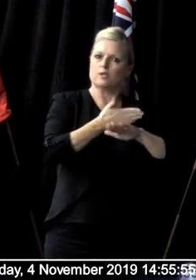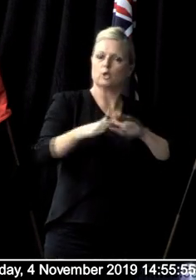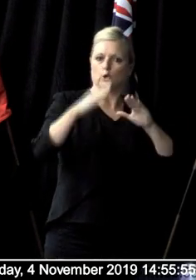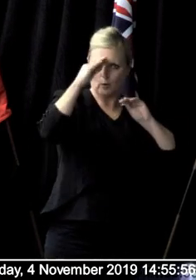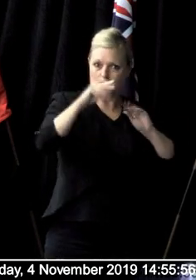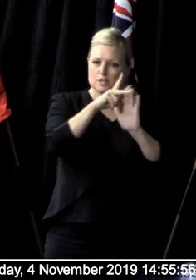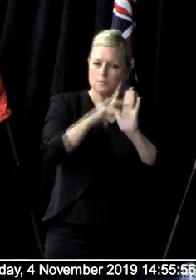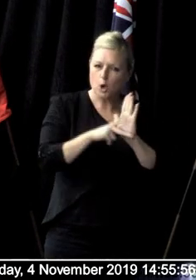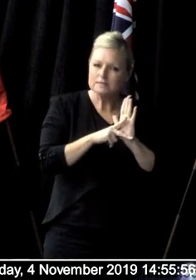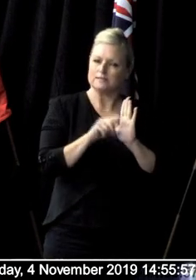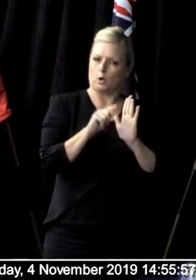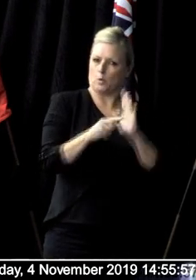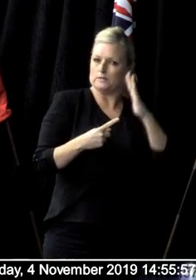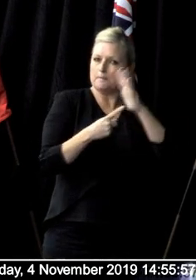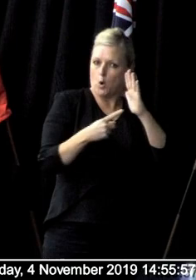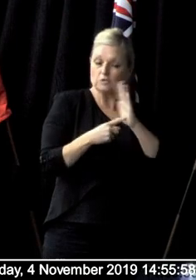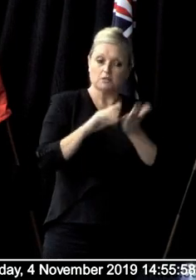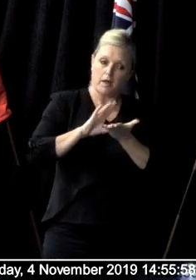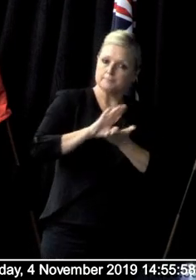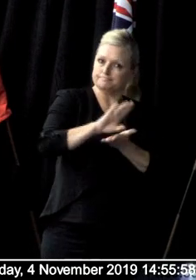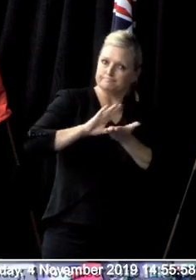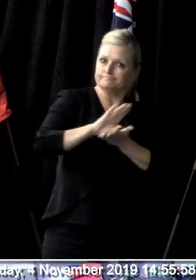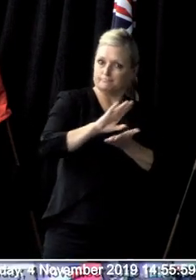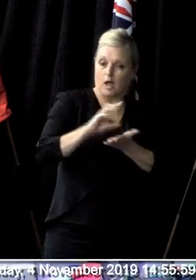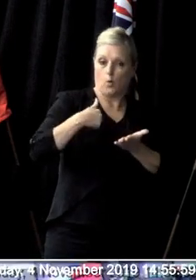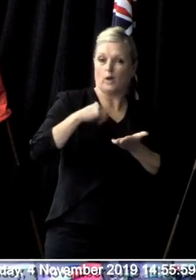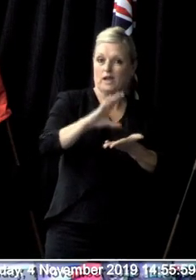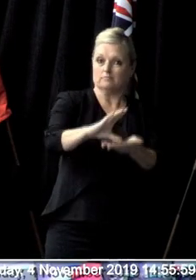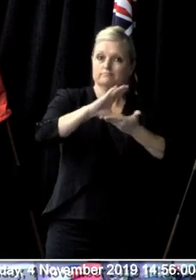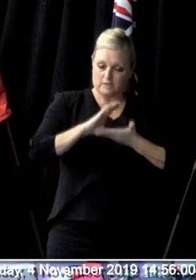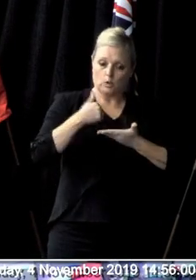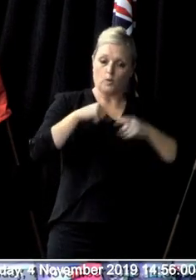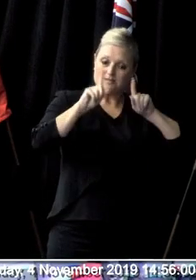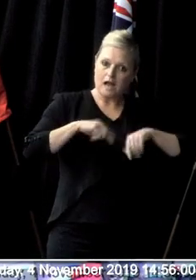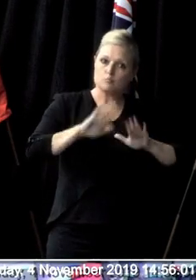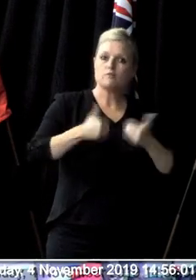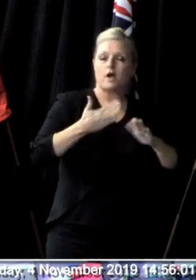So that’s work that has been undertaken since June this year. I see. Thank you.